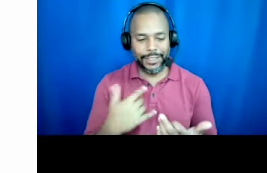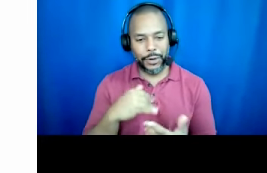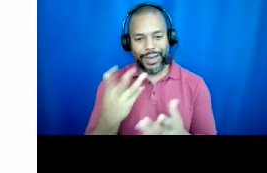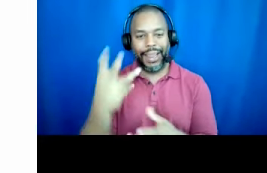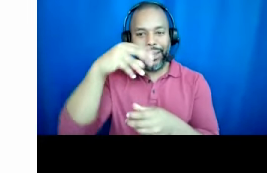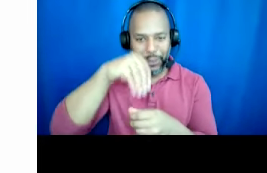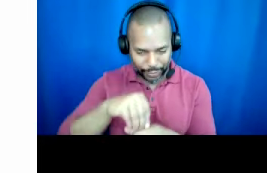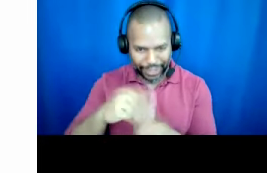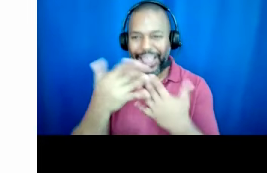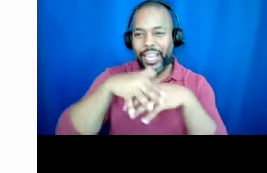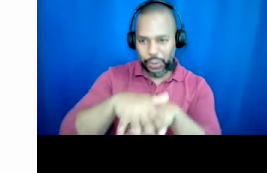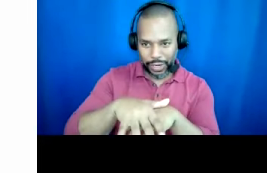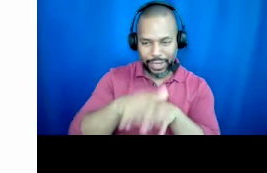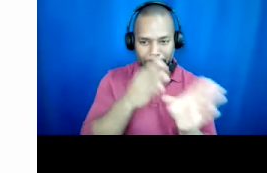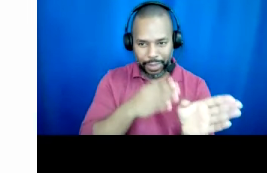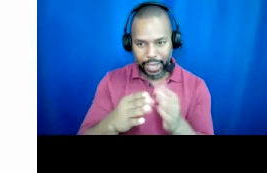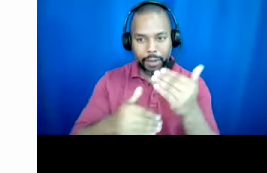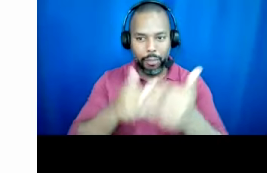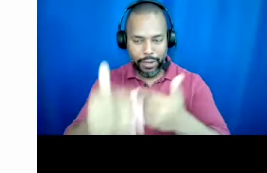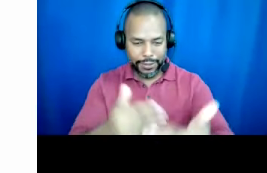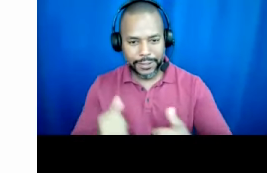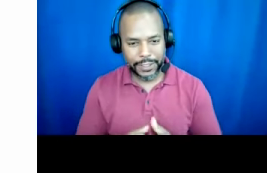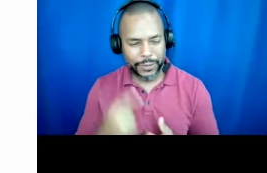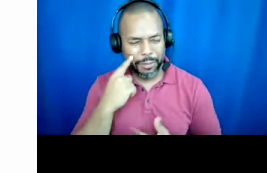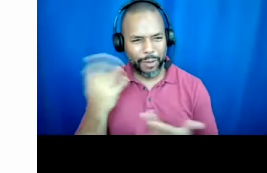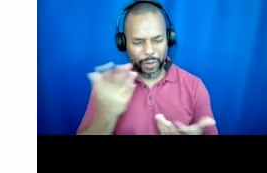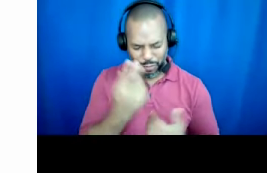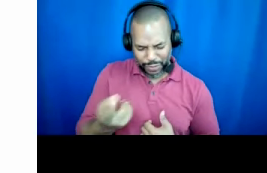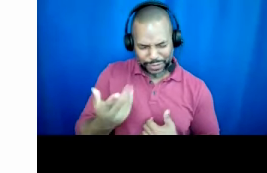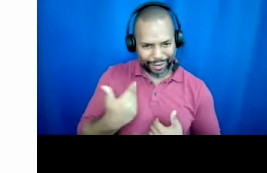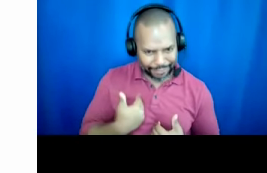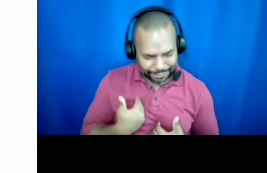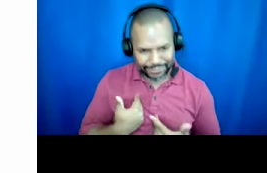We're thinking about the resources that we have, how those resources have